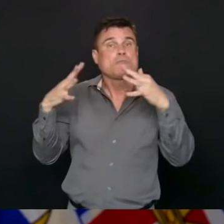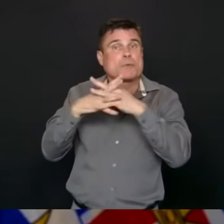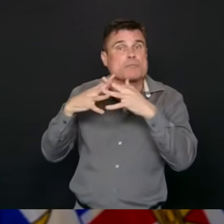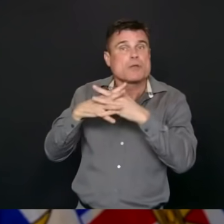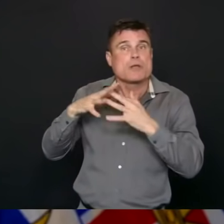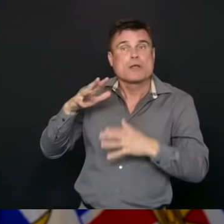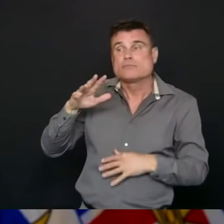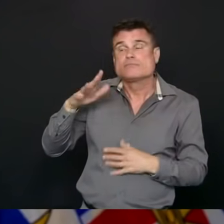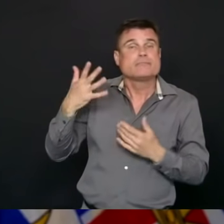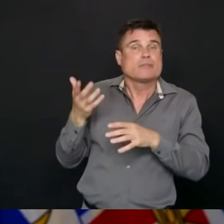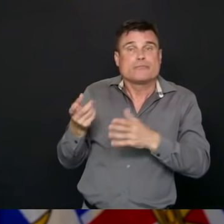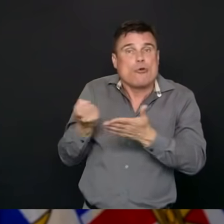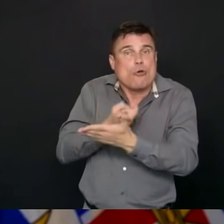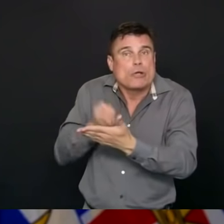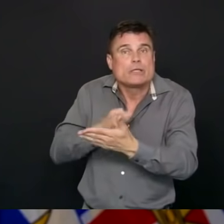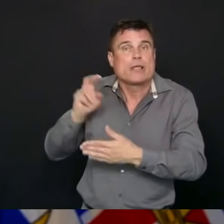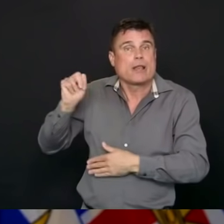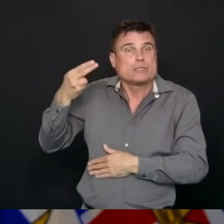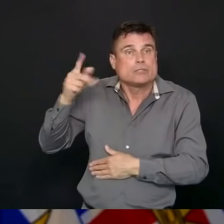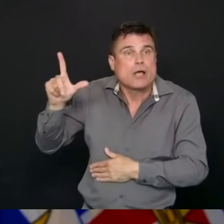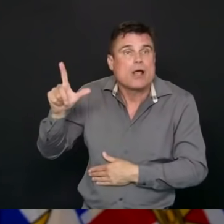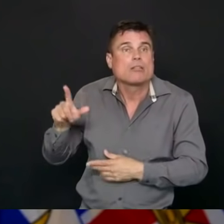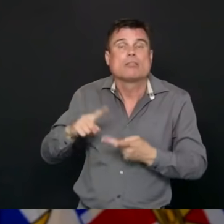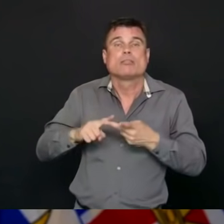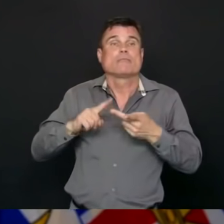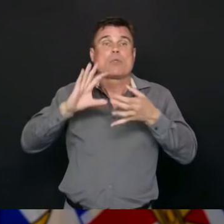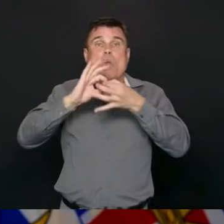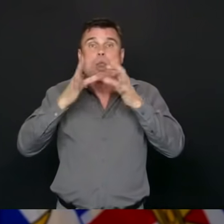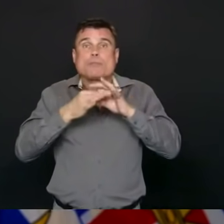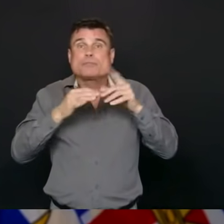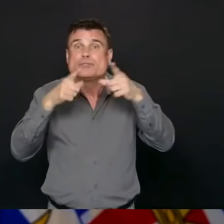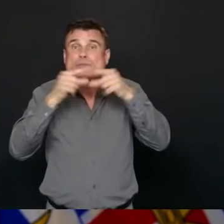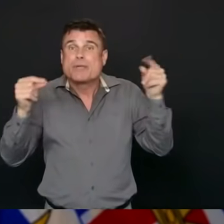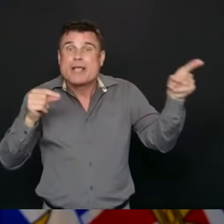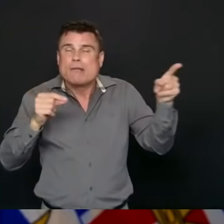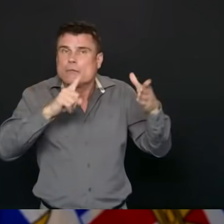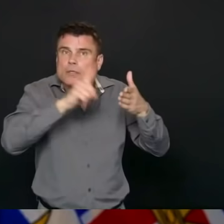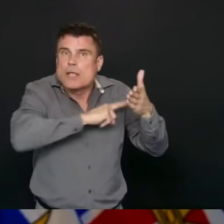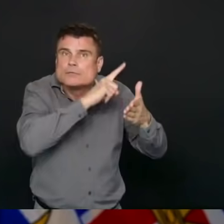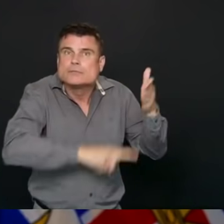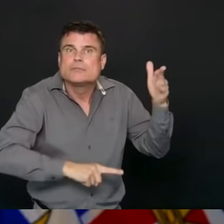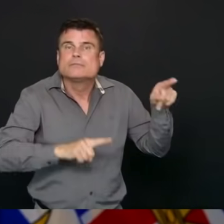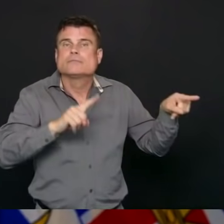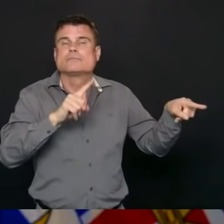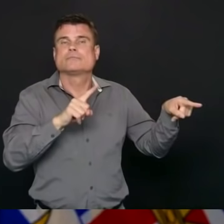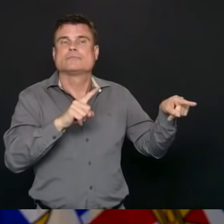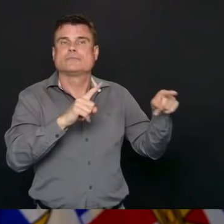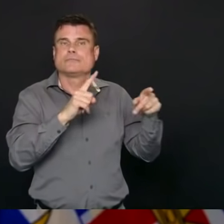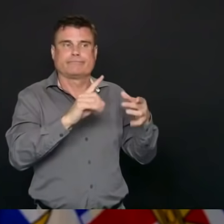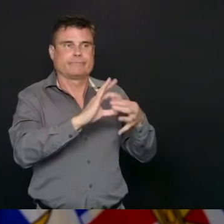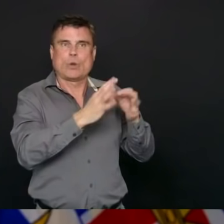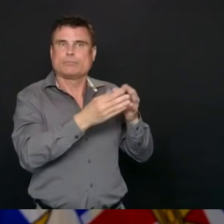this phase. Things that would be completely unbelievable like cancelling